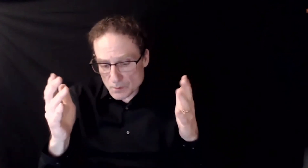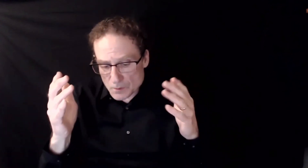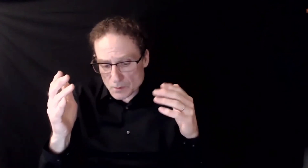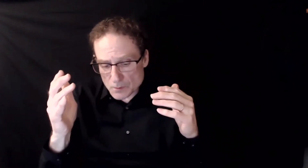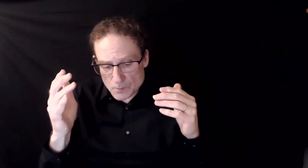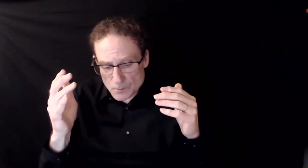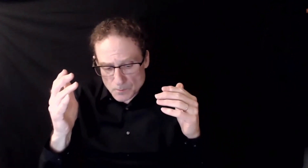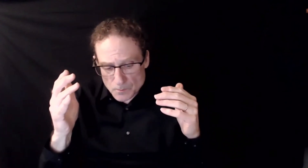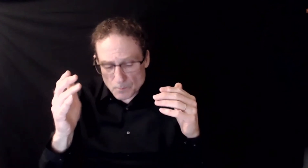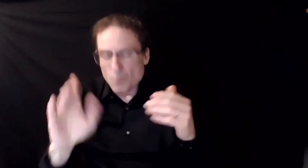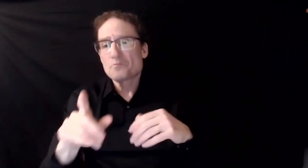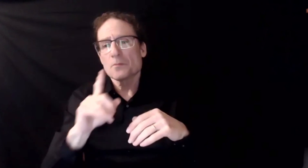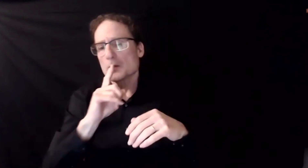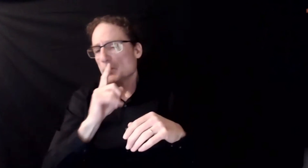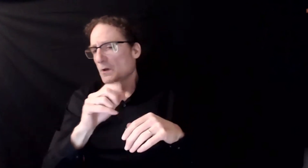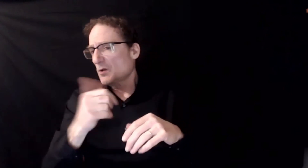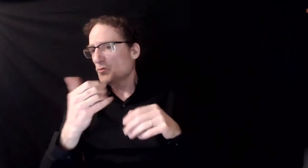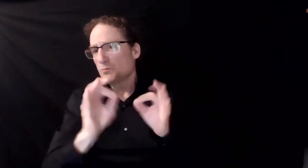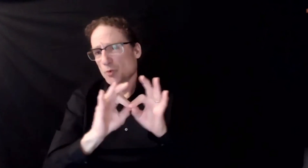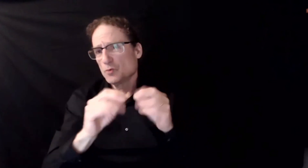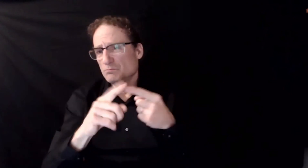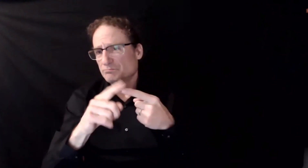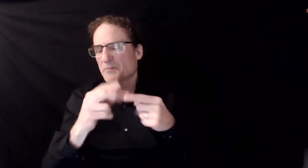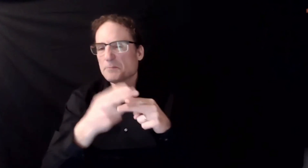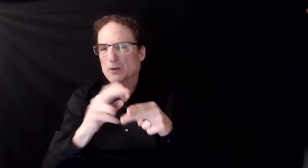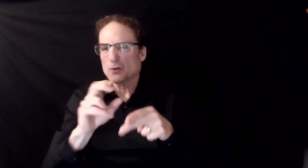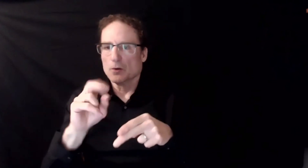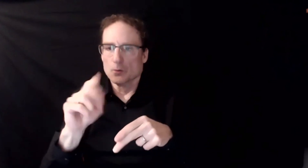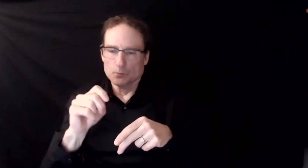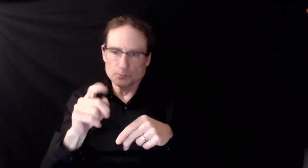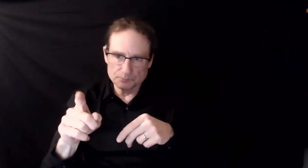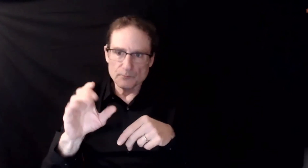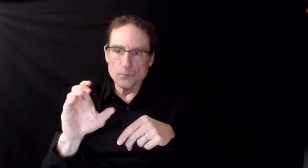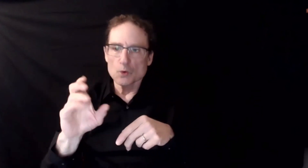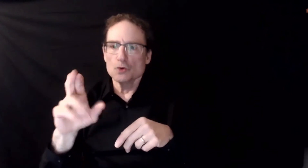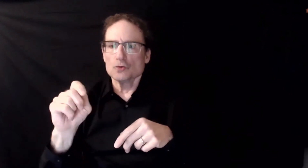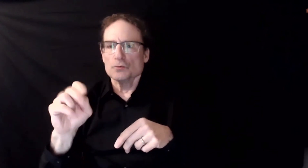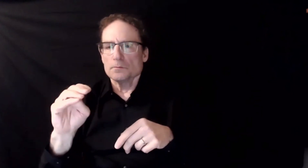I would also state that other important things